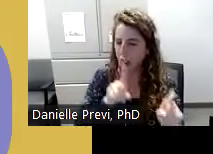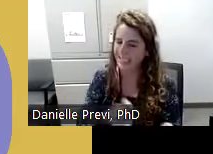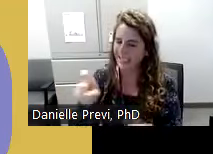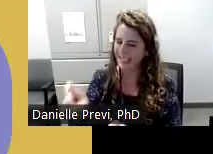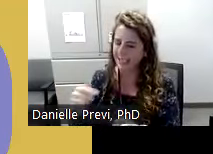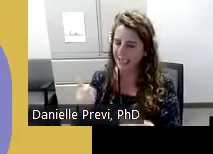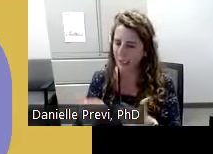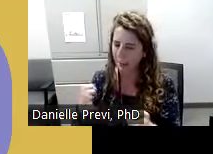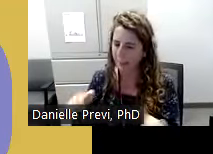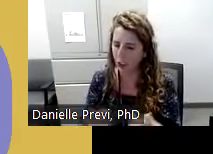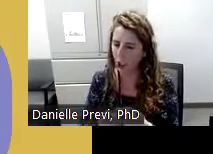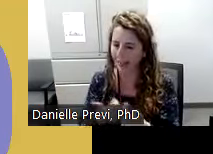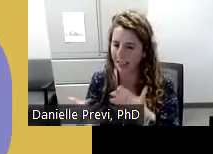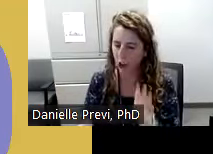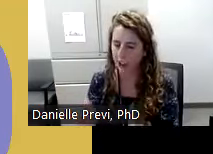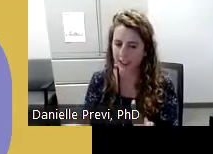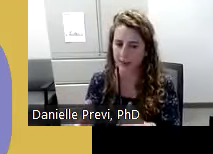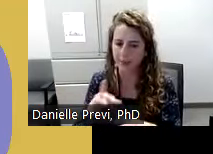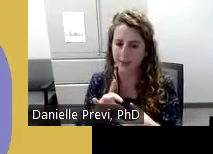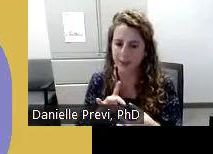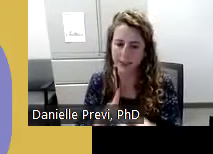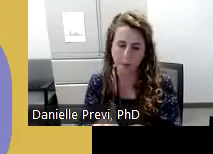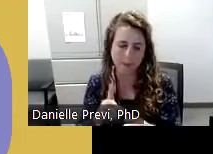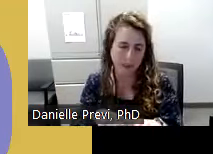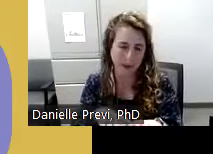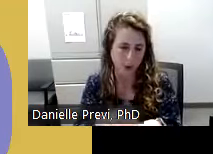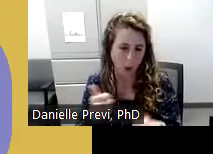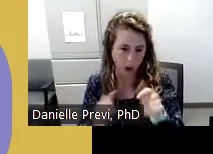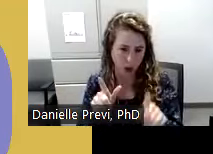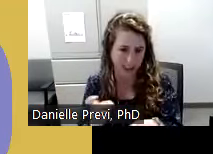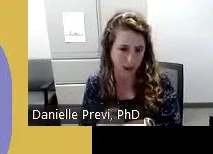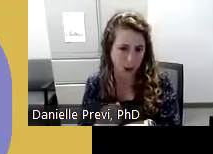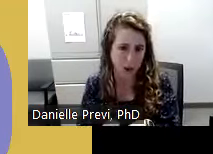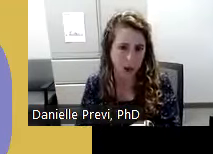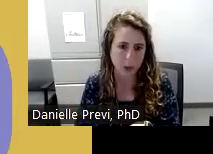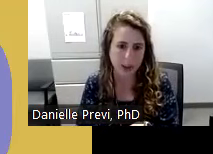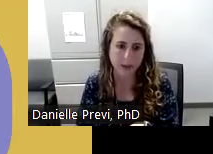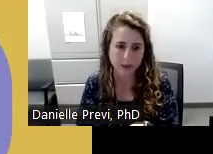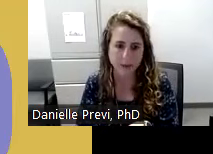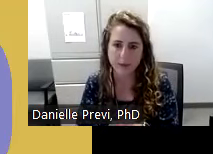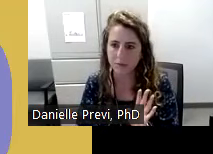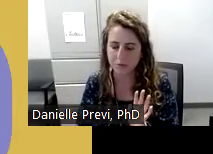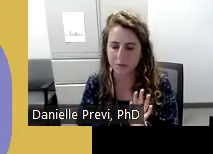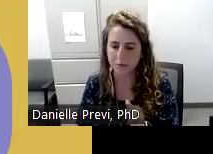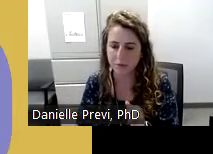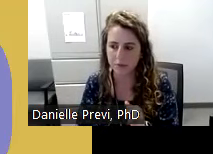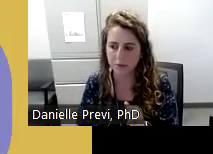for example, in clinical interviews and sometimes when testing can be a challenge. So depending on